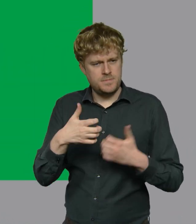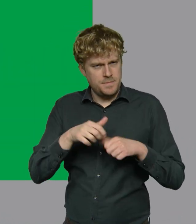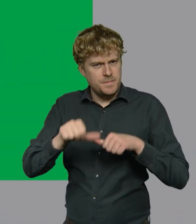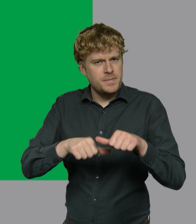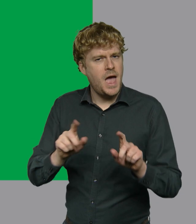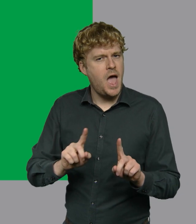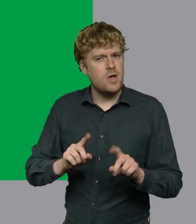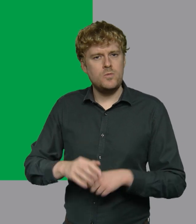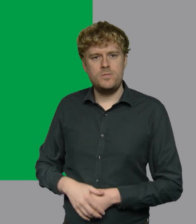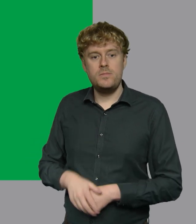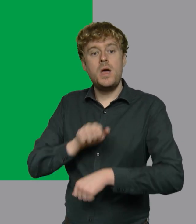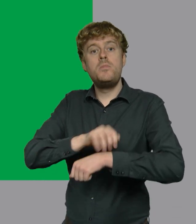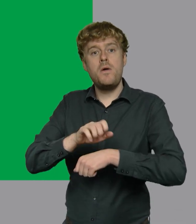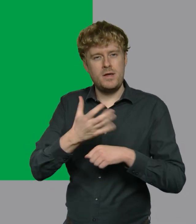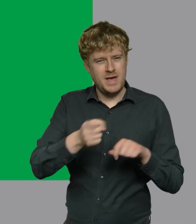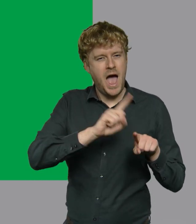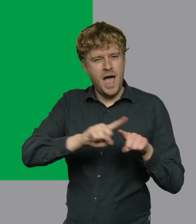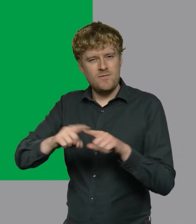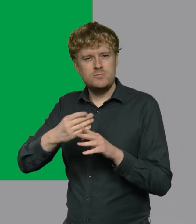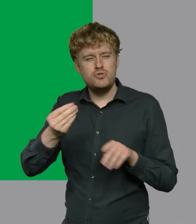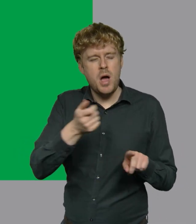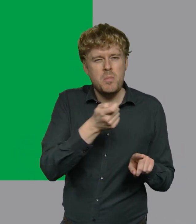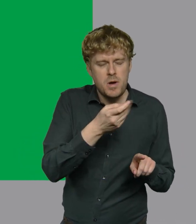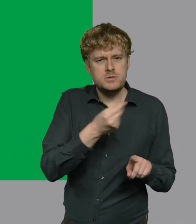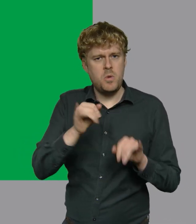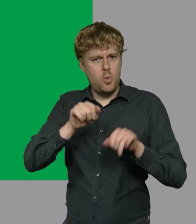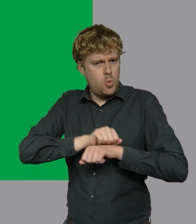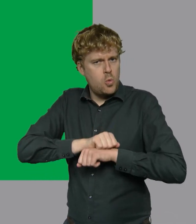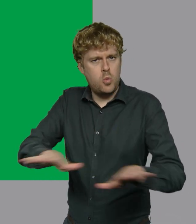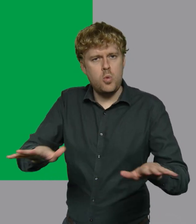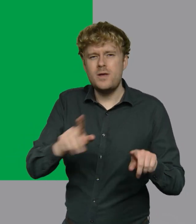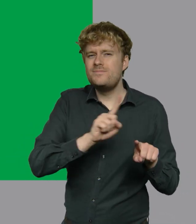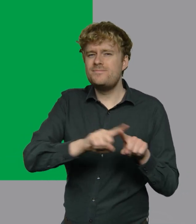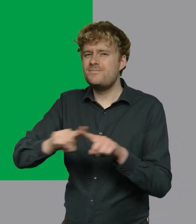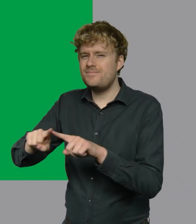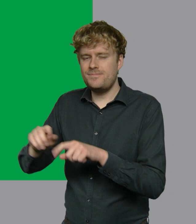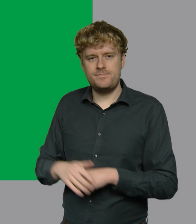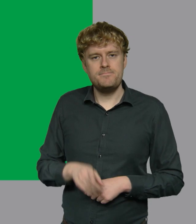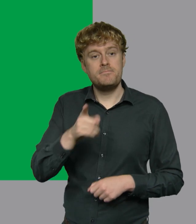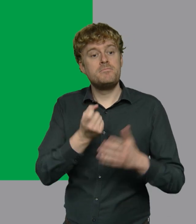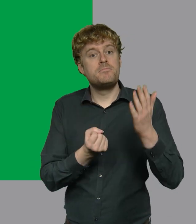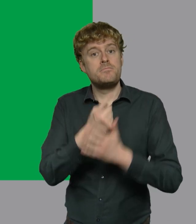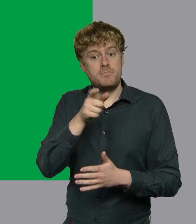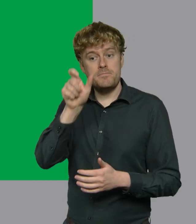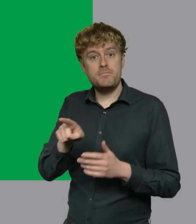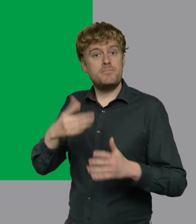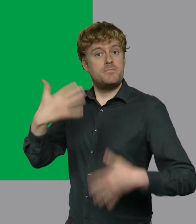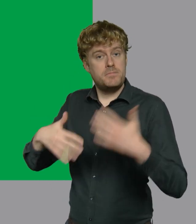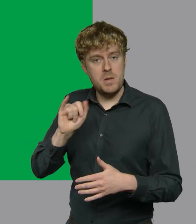a wound that is bleeding can range from a minor bleed to a severe bleed. Remember, injuries can be internal or external.